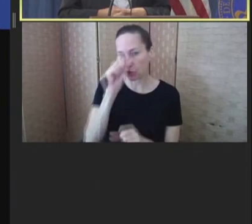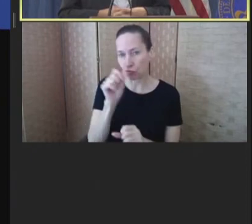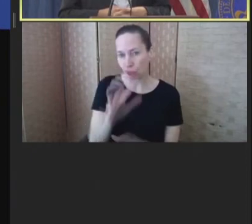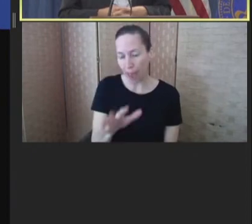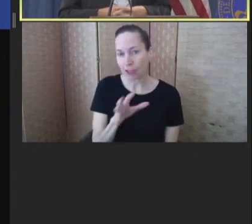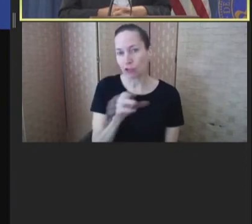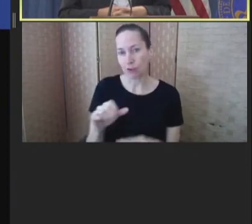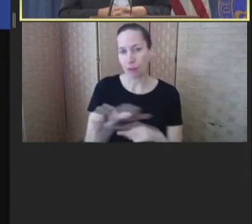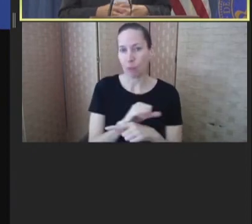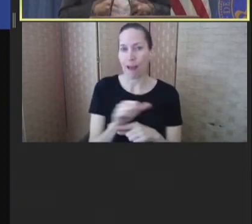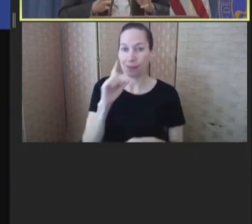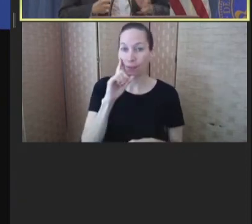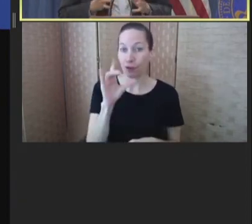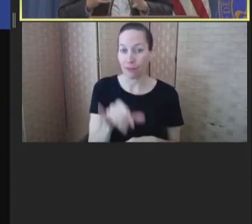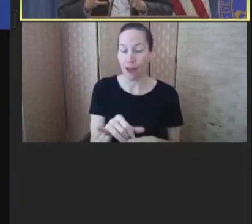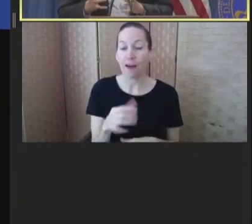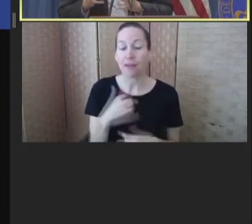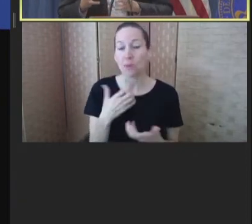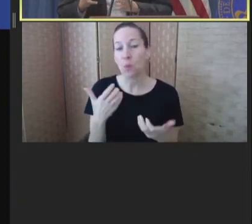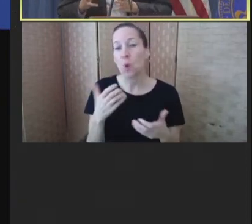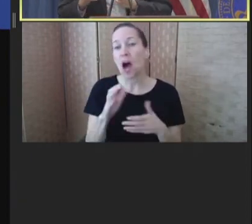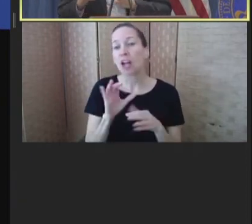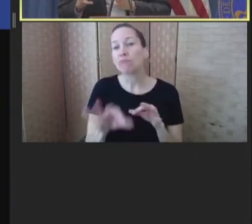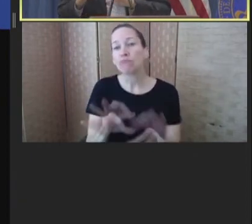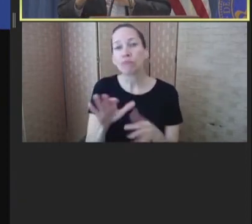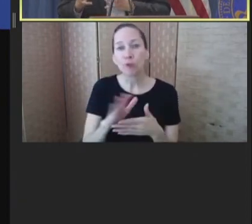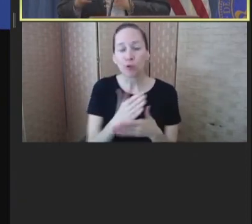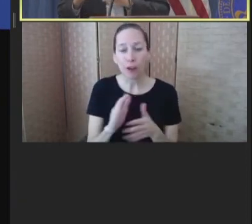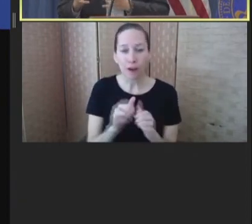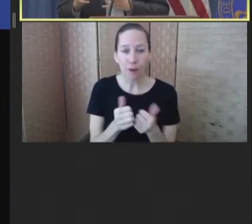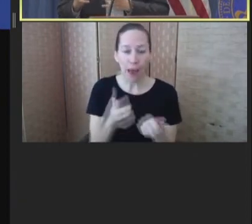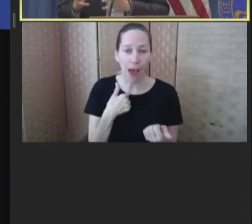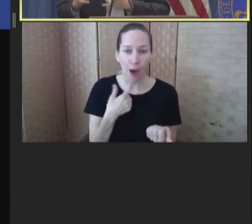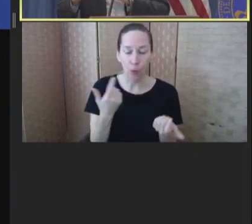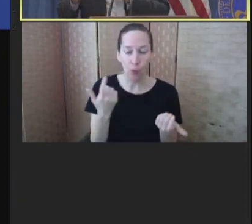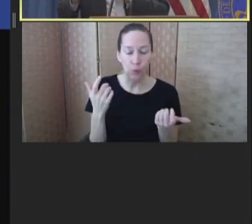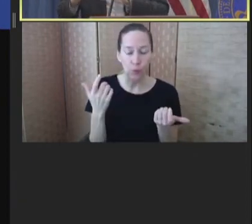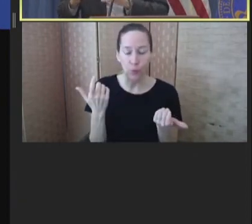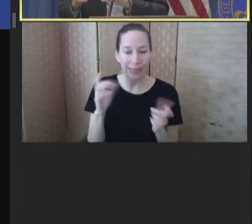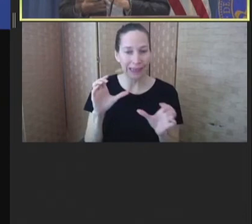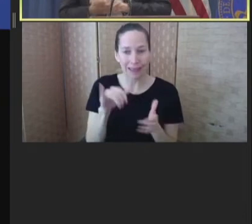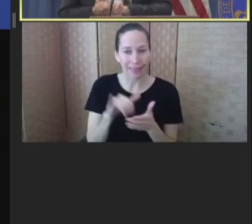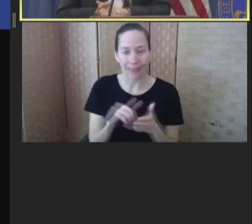and how we actually applied that to achieving vaccine equity in Marin County for COVID-19.